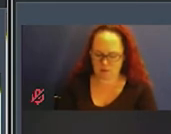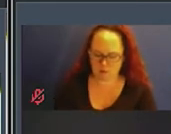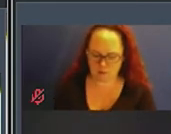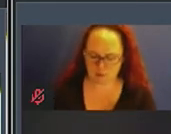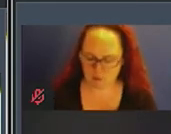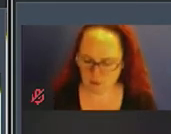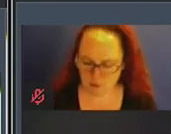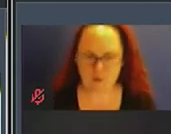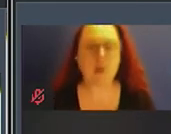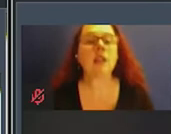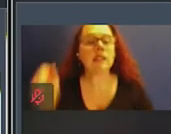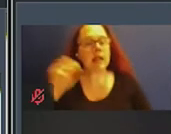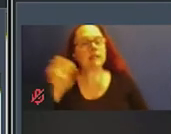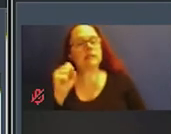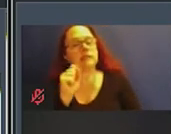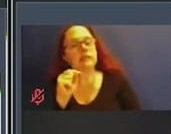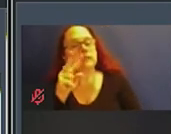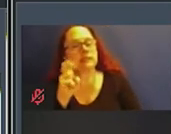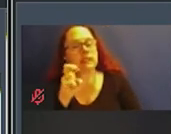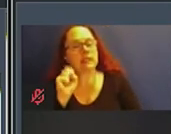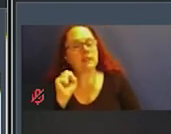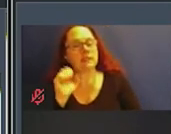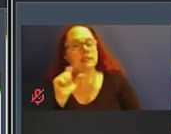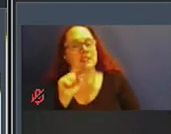Hi. Yes, Steve Setsar. Wonderful Peggy Boozer.